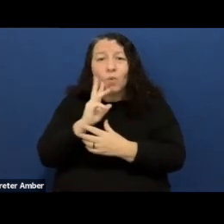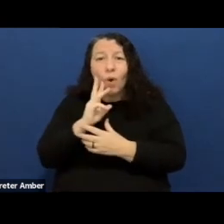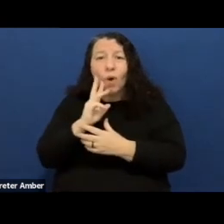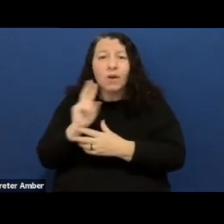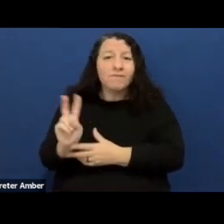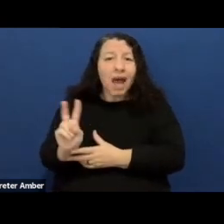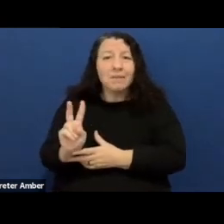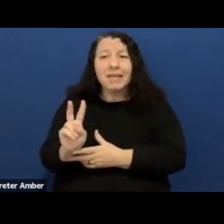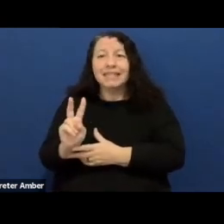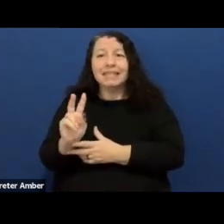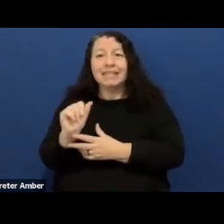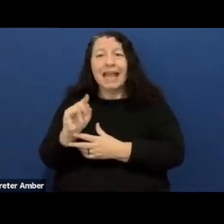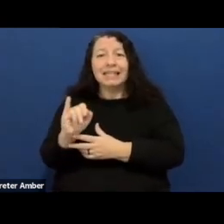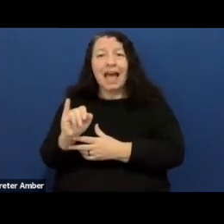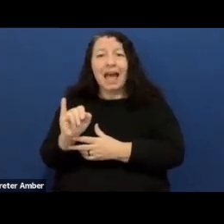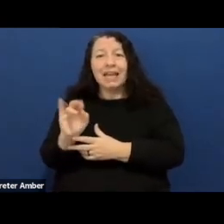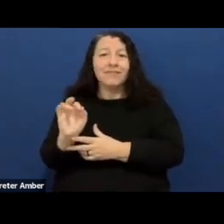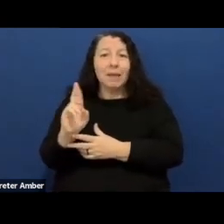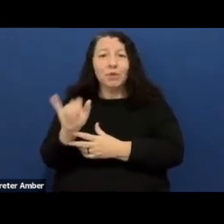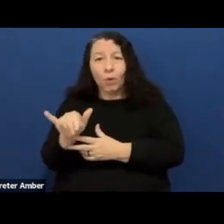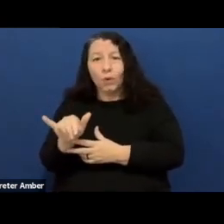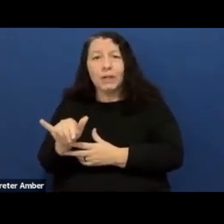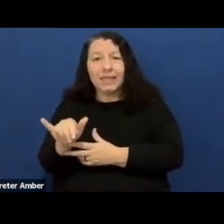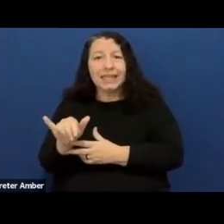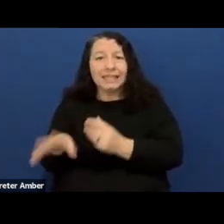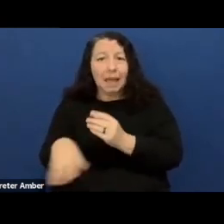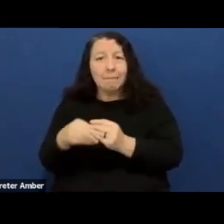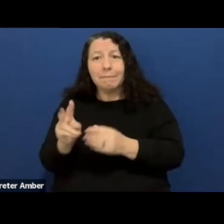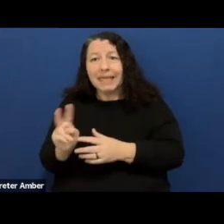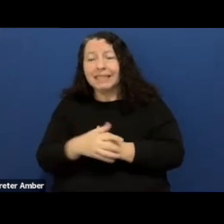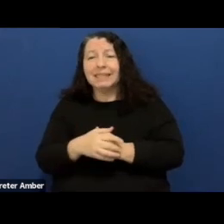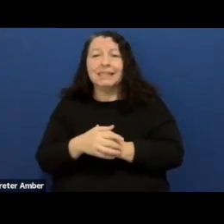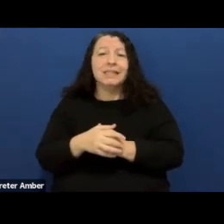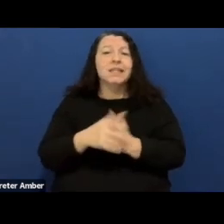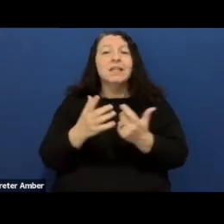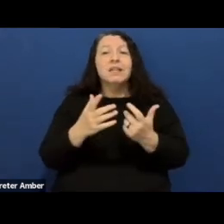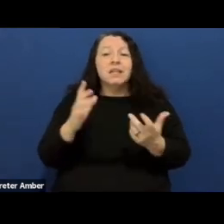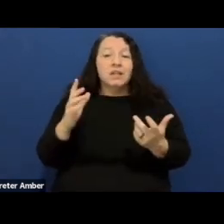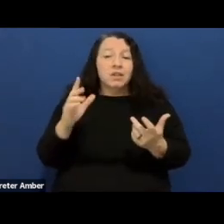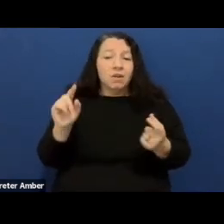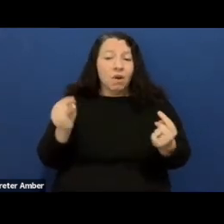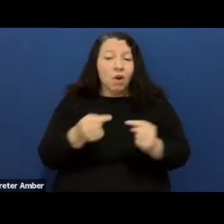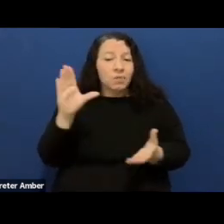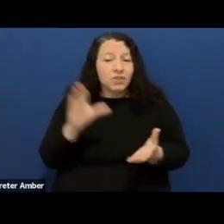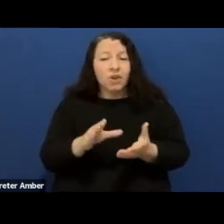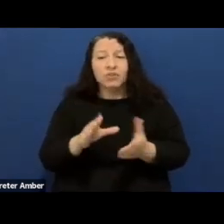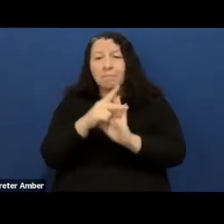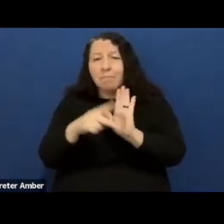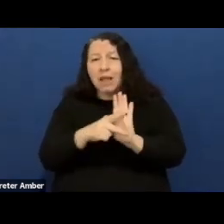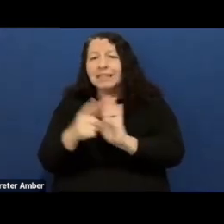food and clean water, vitamins and anti-inflammatory supplements, harm reduction, updated policy